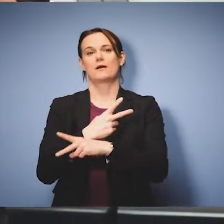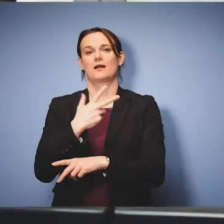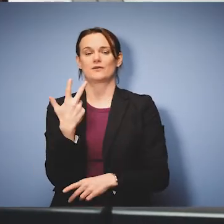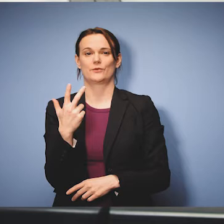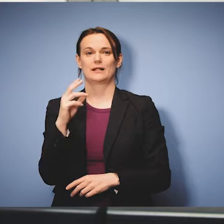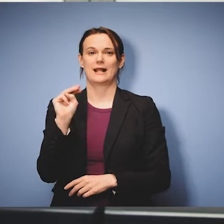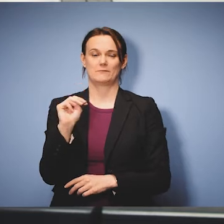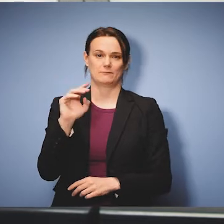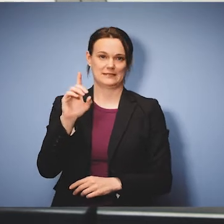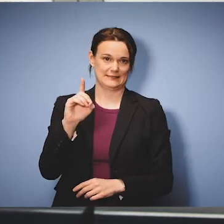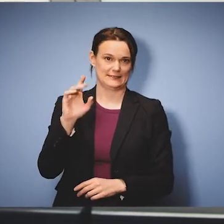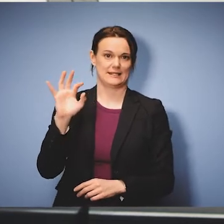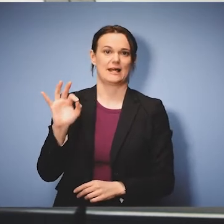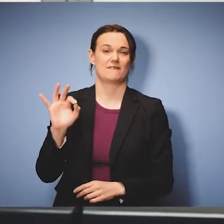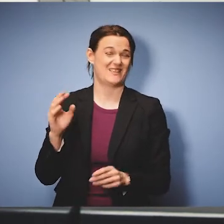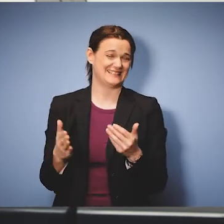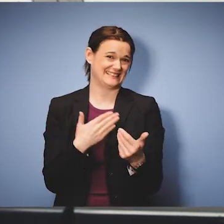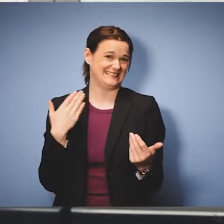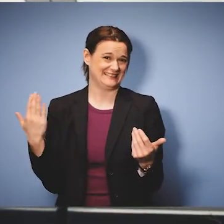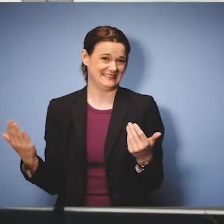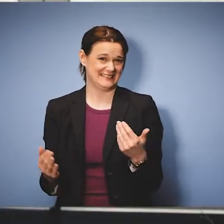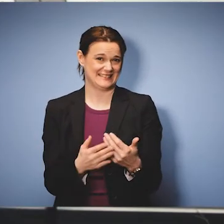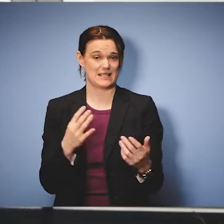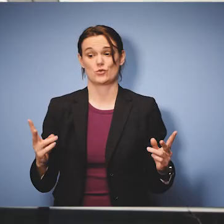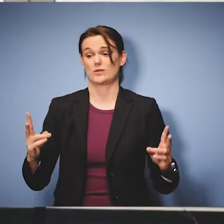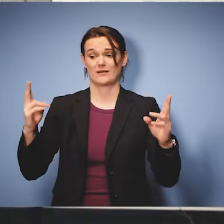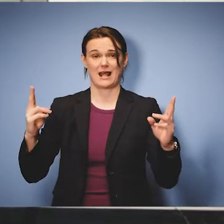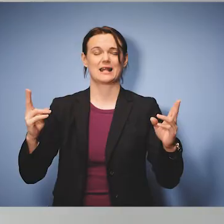It's really easy to work with. Very easy to cut and it paints up really nicely.